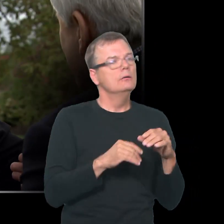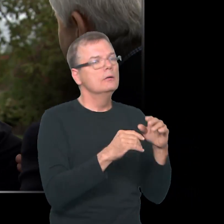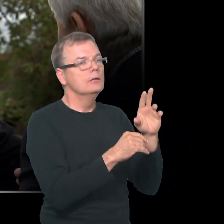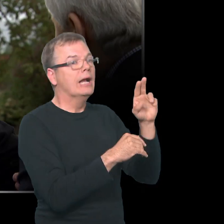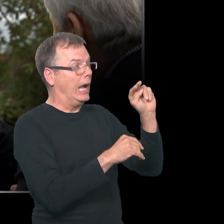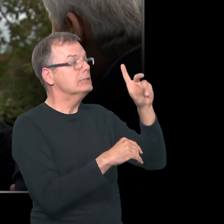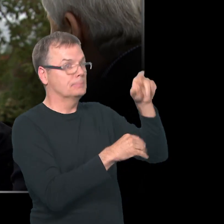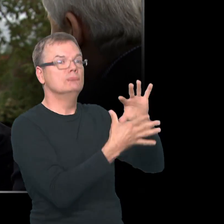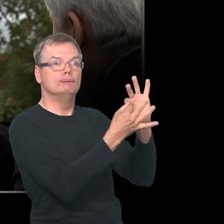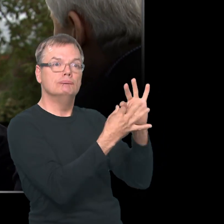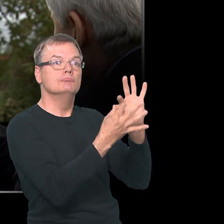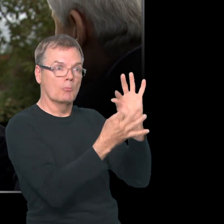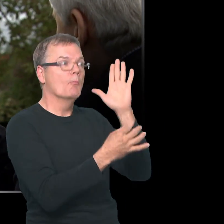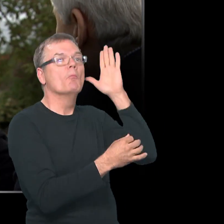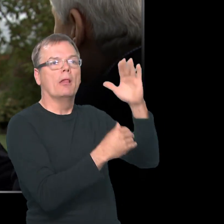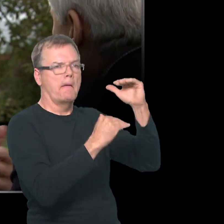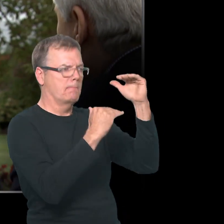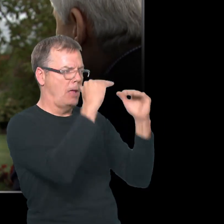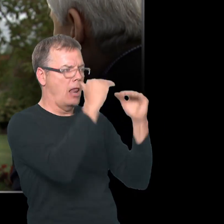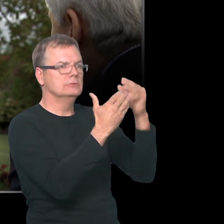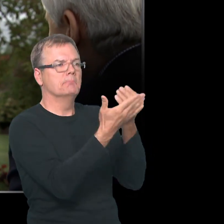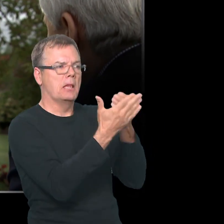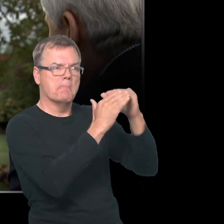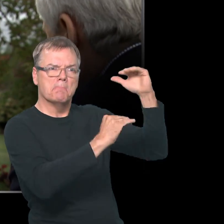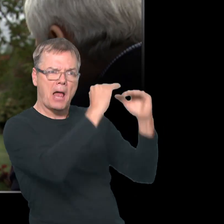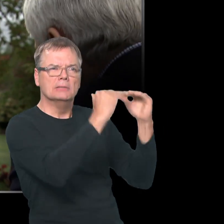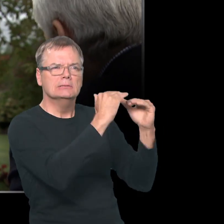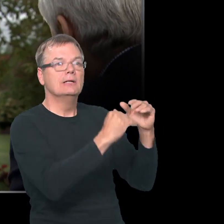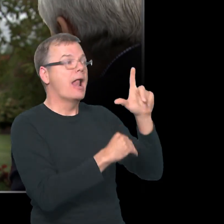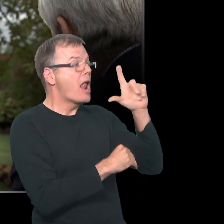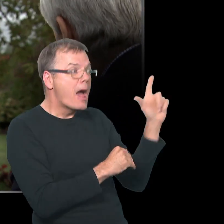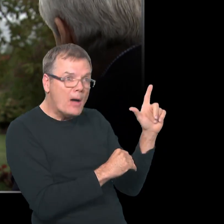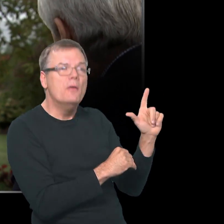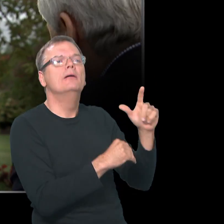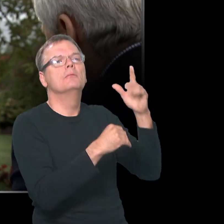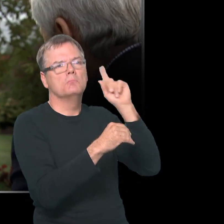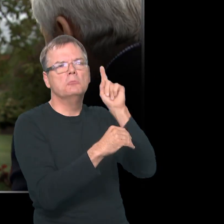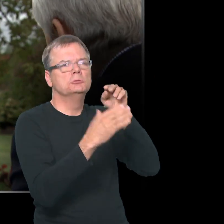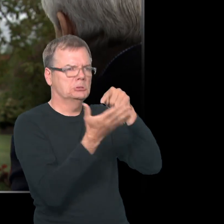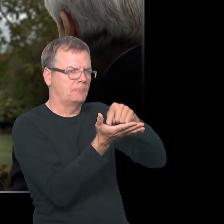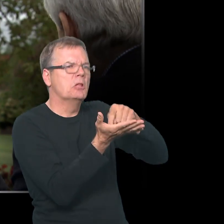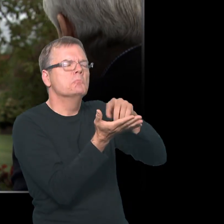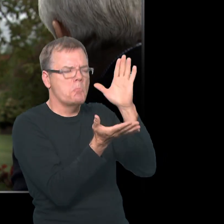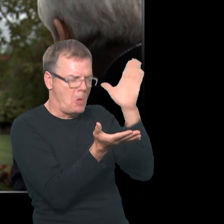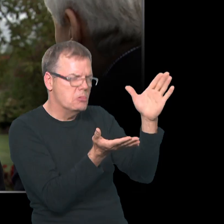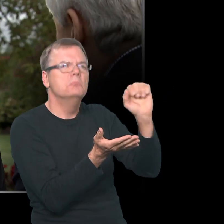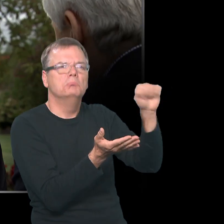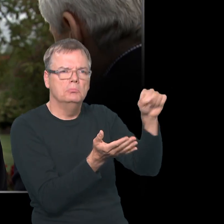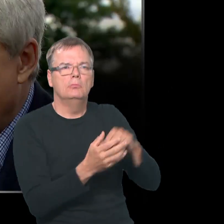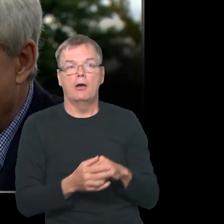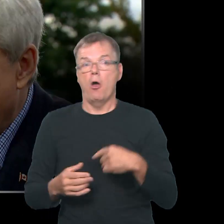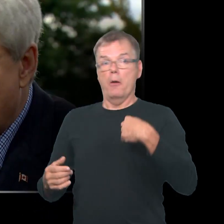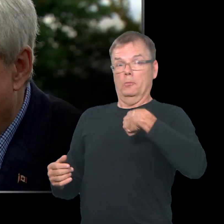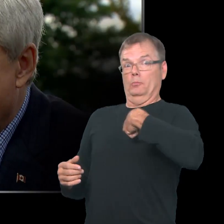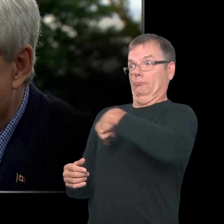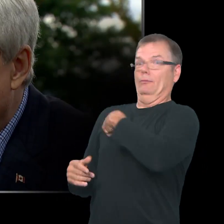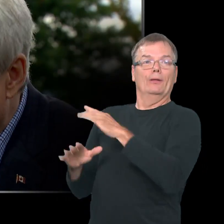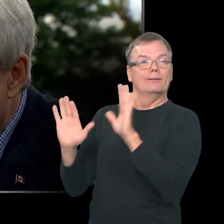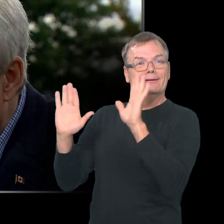This government has -- In fairness, The NDP says it will balance the budget. The Liberals say they won't. They will go into deficit.